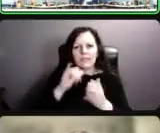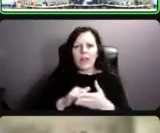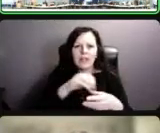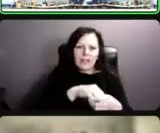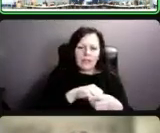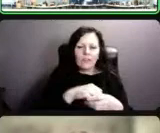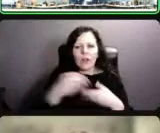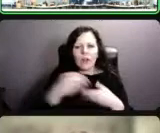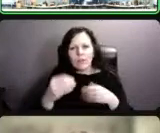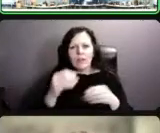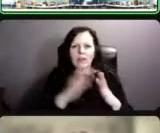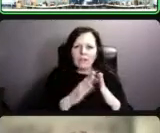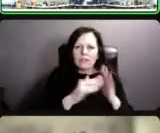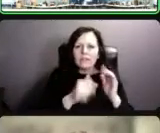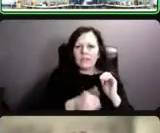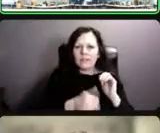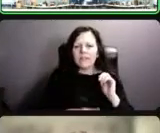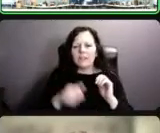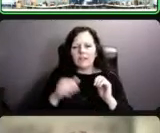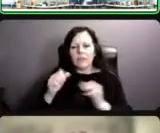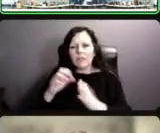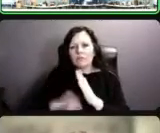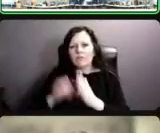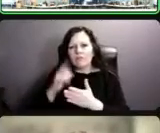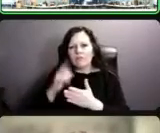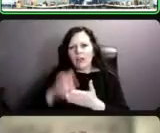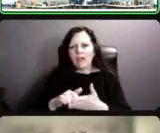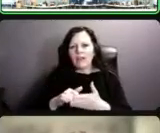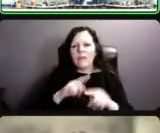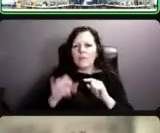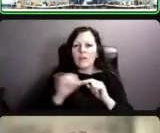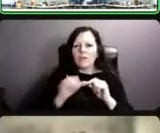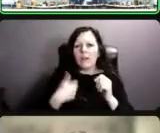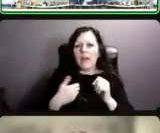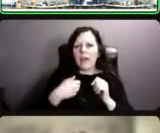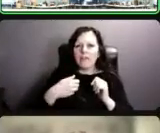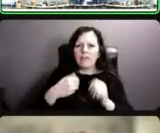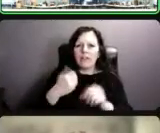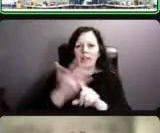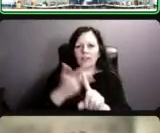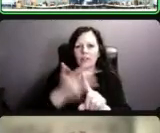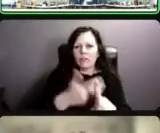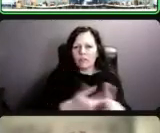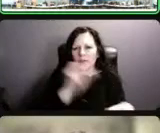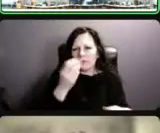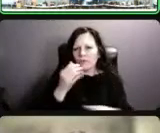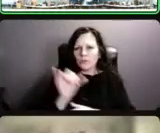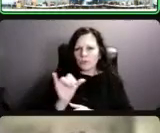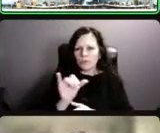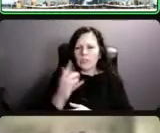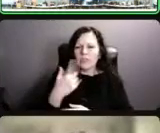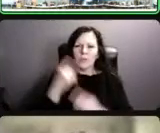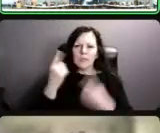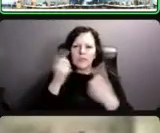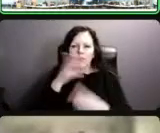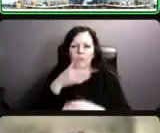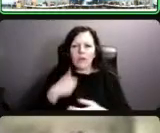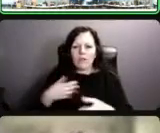WE WE GAVE IT A GOOD DISCOUNT FOR WE'RE KIND OF IN AND OUT. QUESTION WE ARE GETTING UPDATED